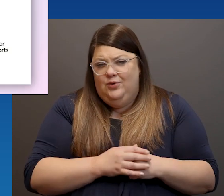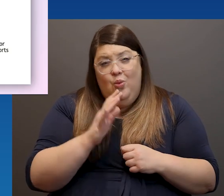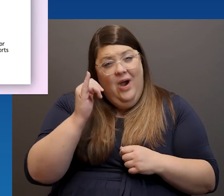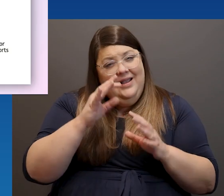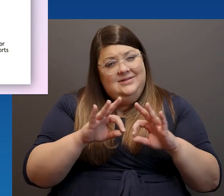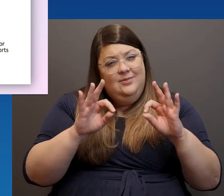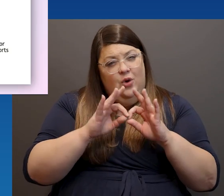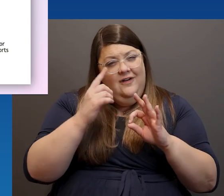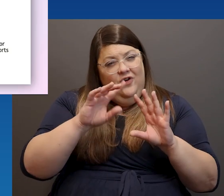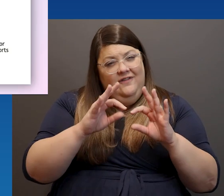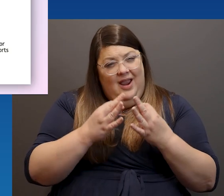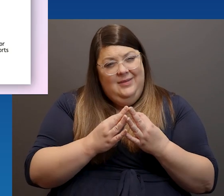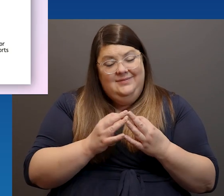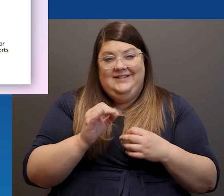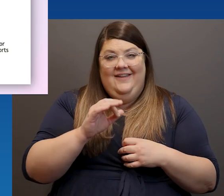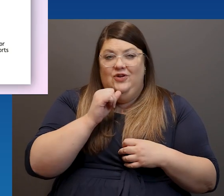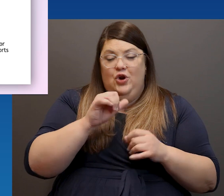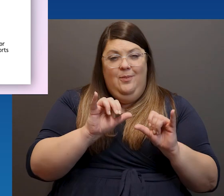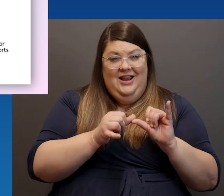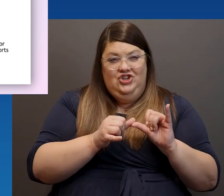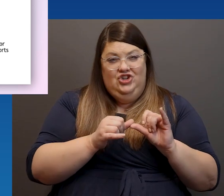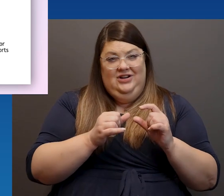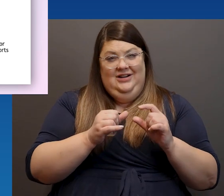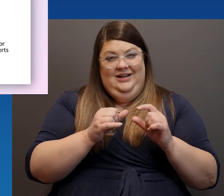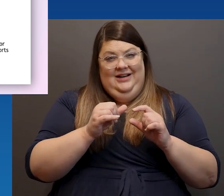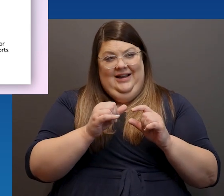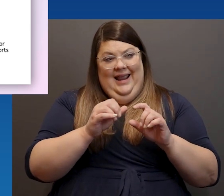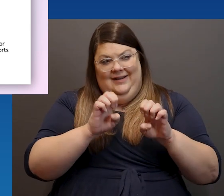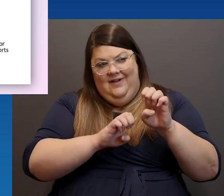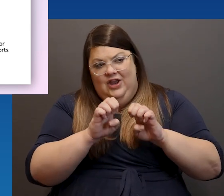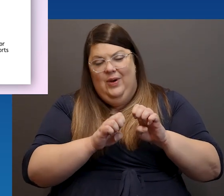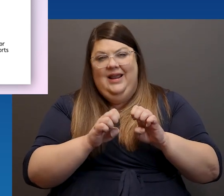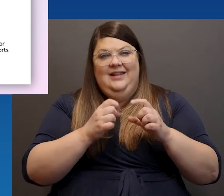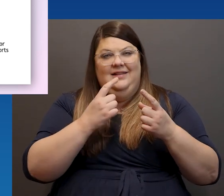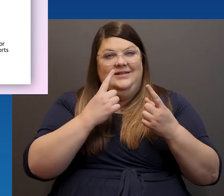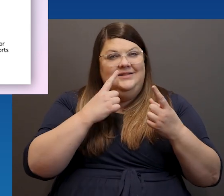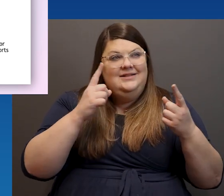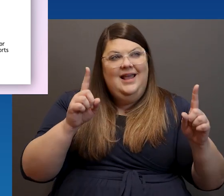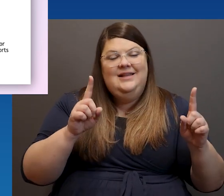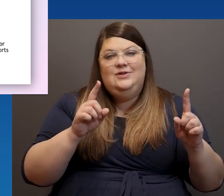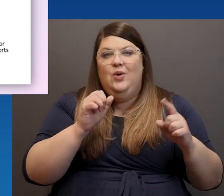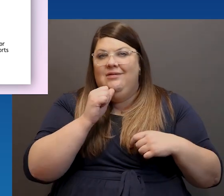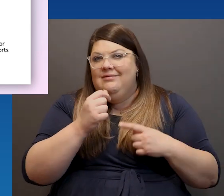If we don't measure the effectiveness of our system, we don't know if it's having the intended outcome.